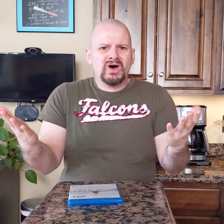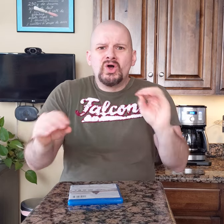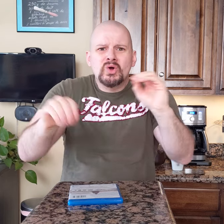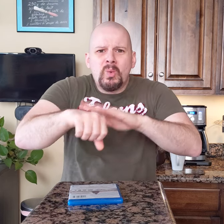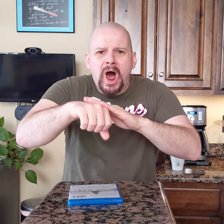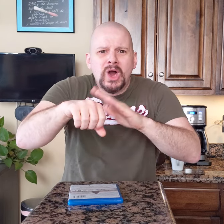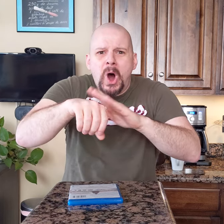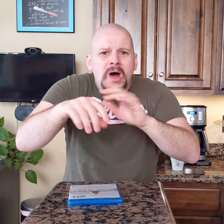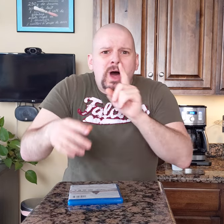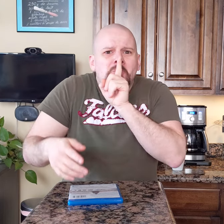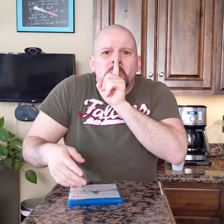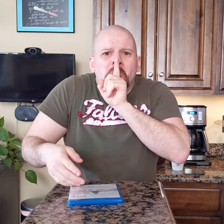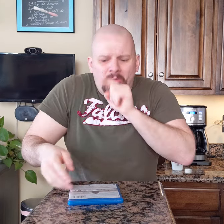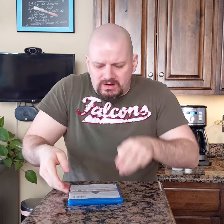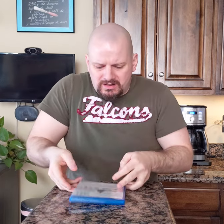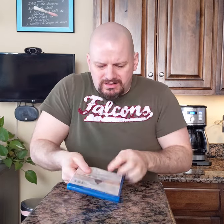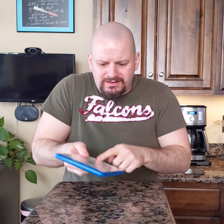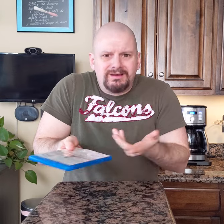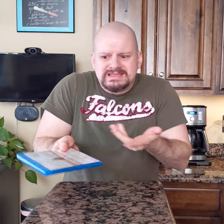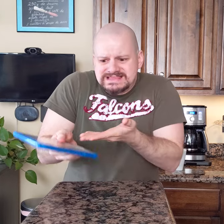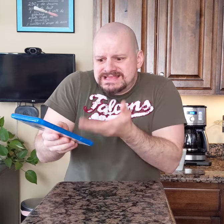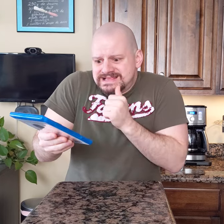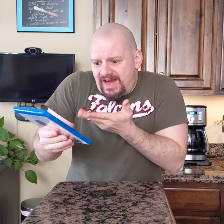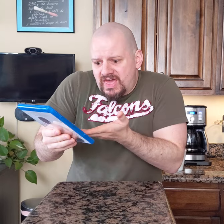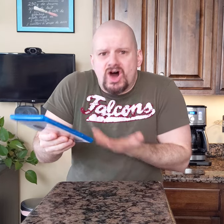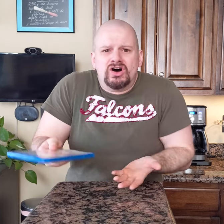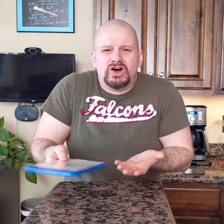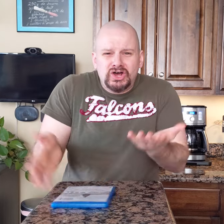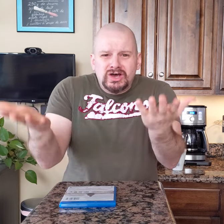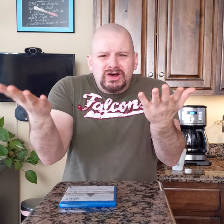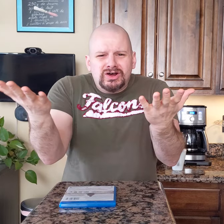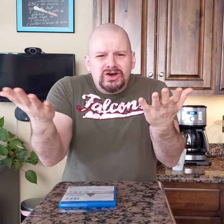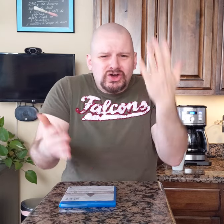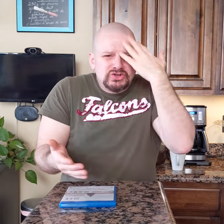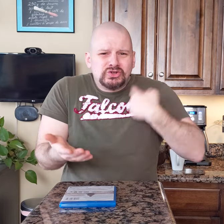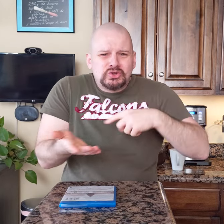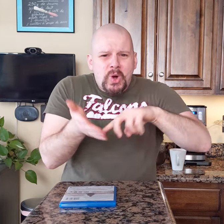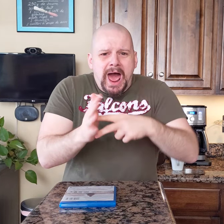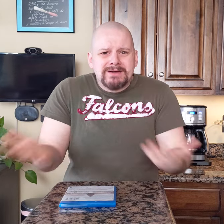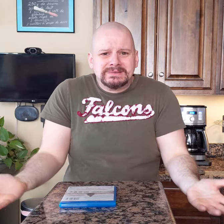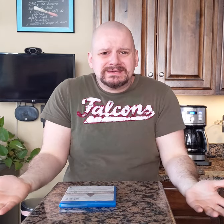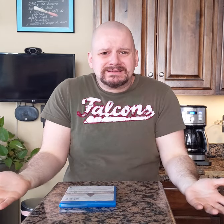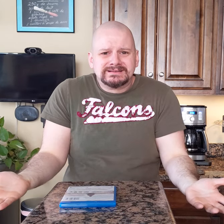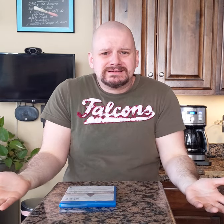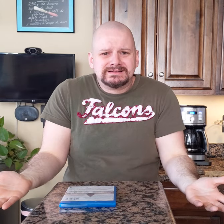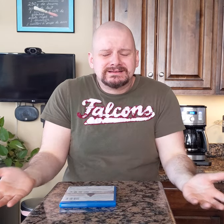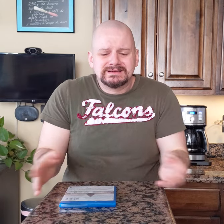There are no warning remarks! It's not on there! Do you know what I mean?!